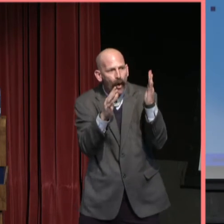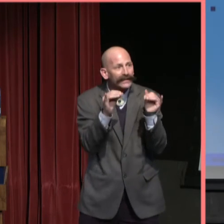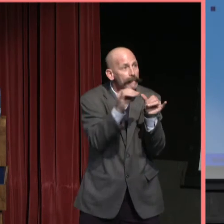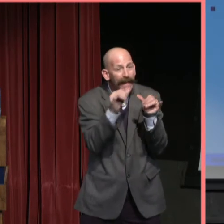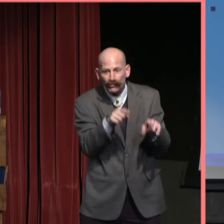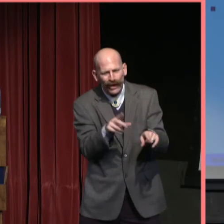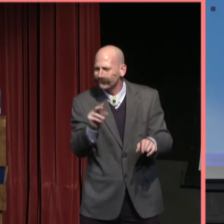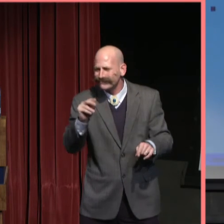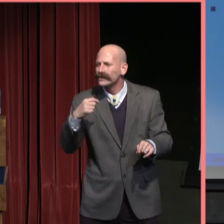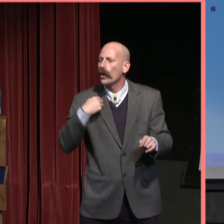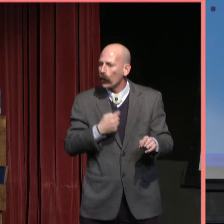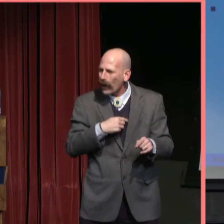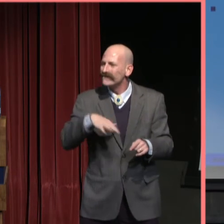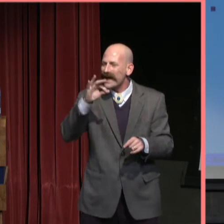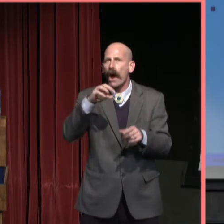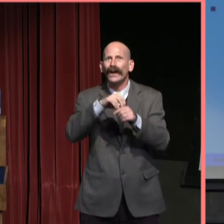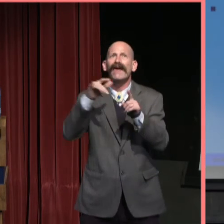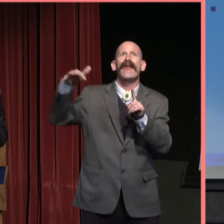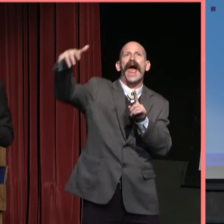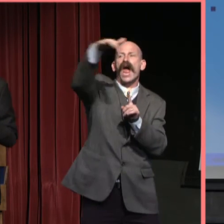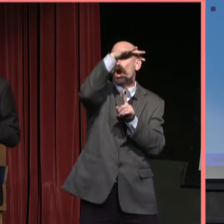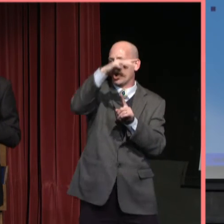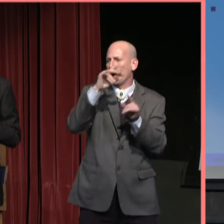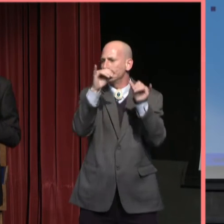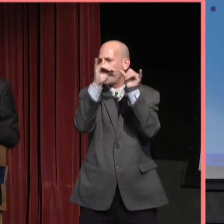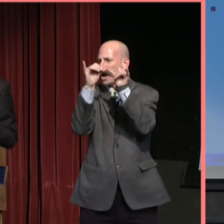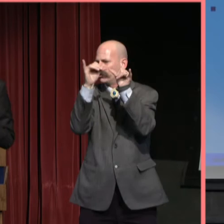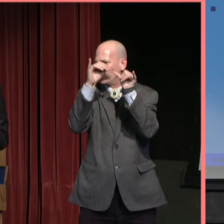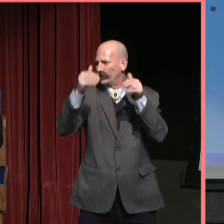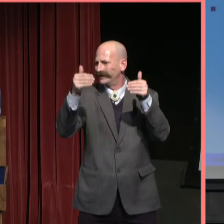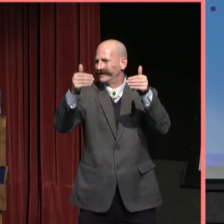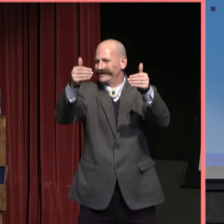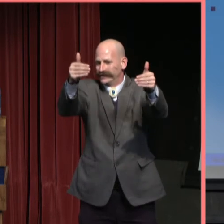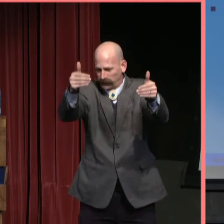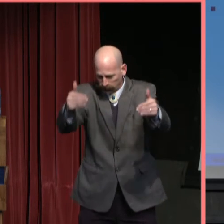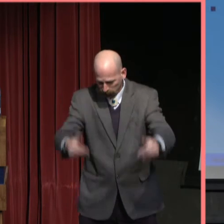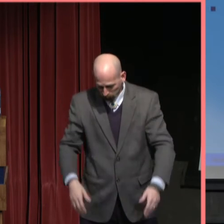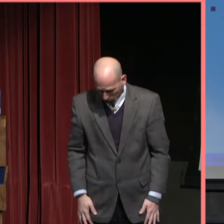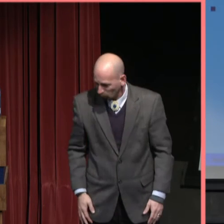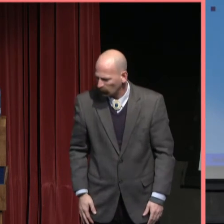We can also calculate, the very big political question now is, which forests of the world are taking up CO2?